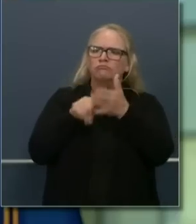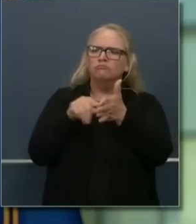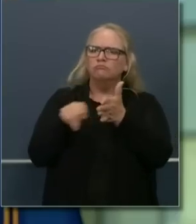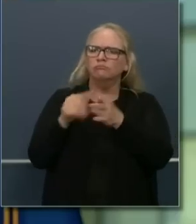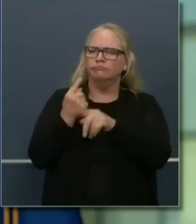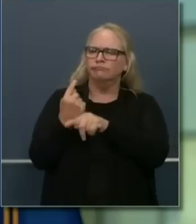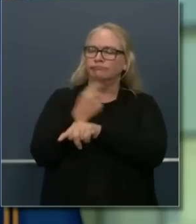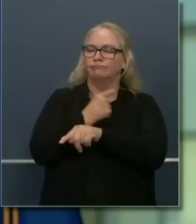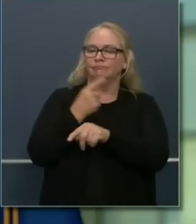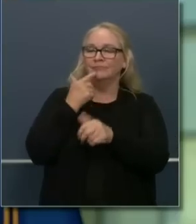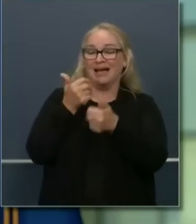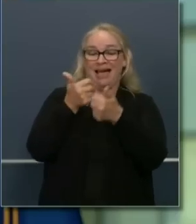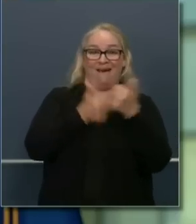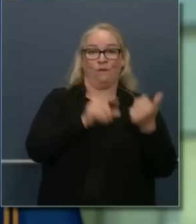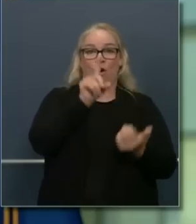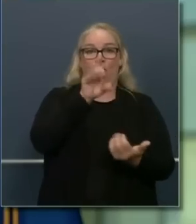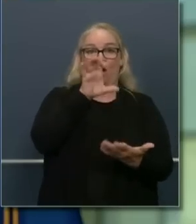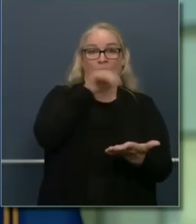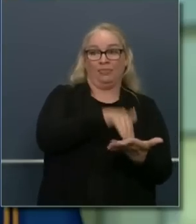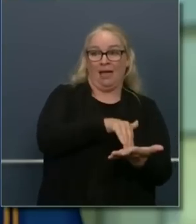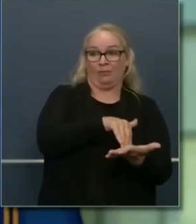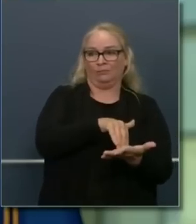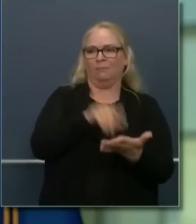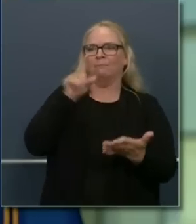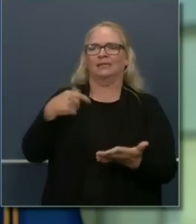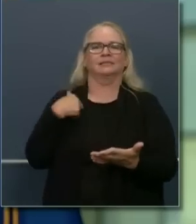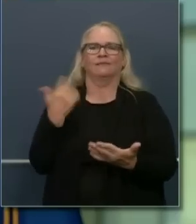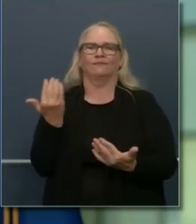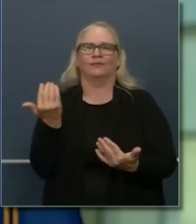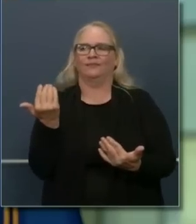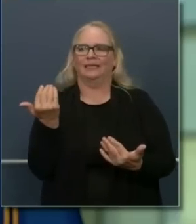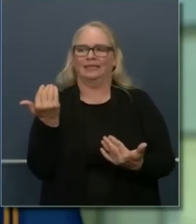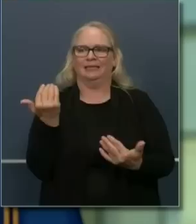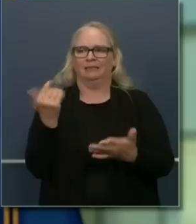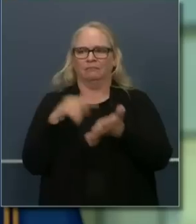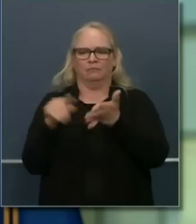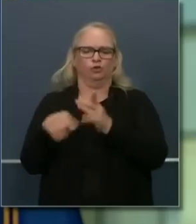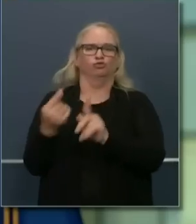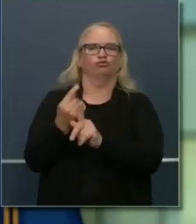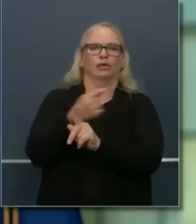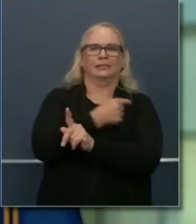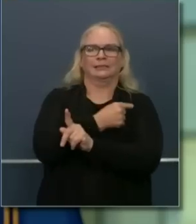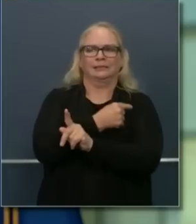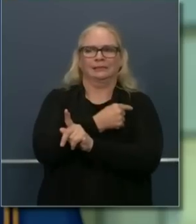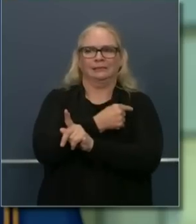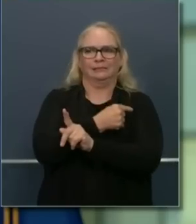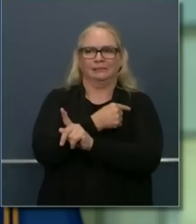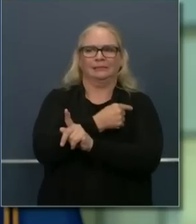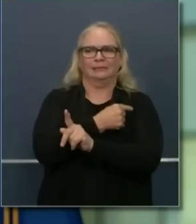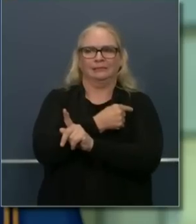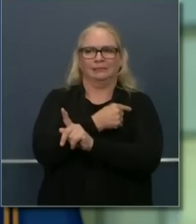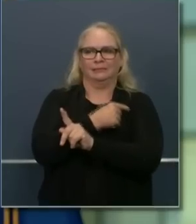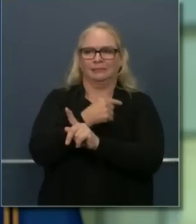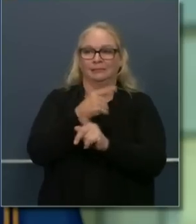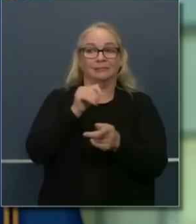THE CAPABILITY AND HAVE A PLAN TO BUILD UP TO 15 PER 100,000 RESIDENTS IN THE COUNTY.